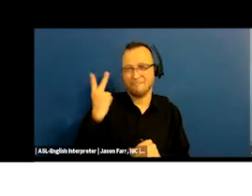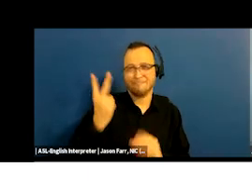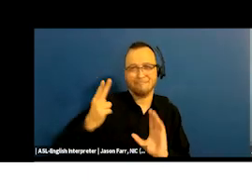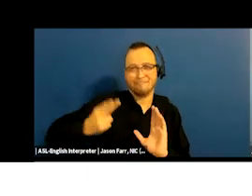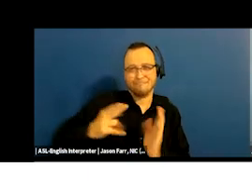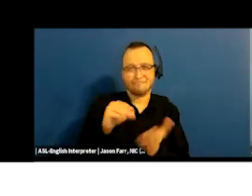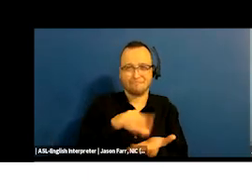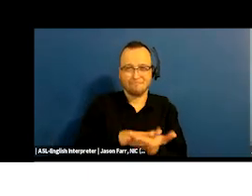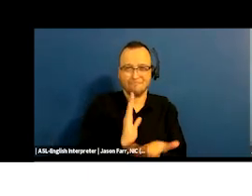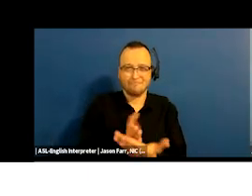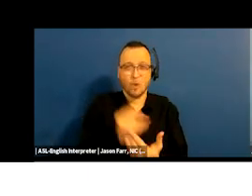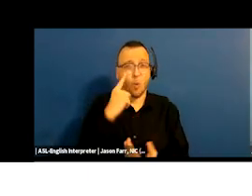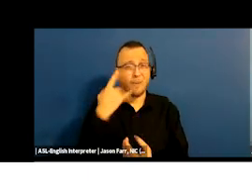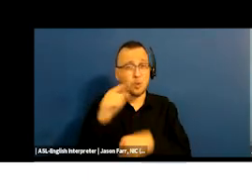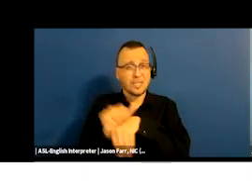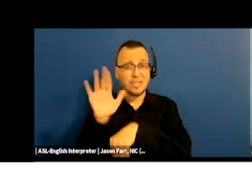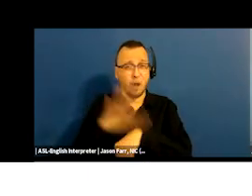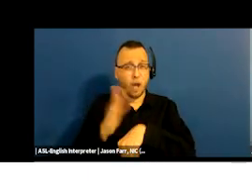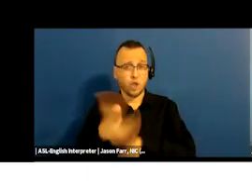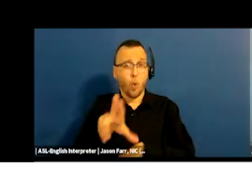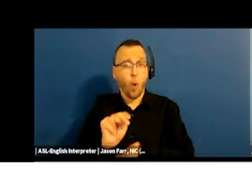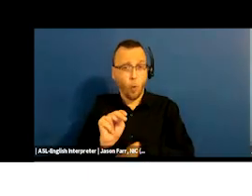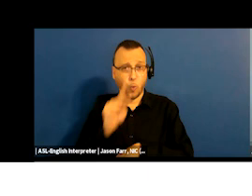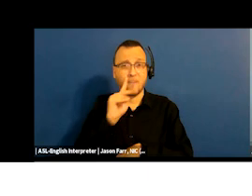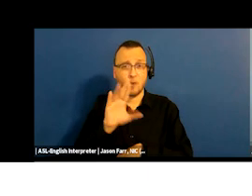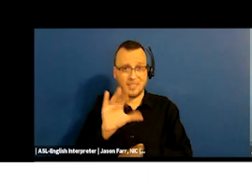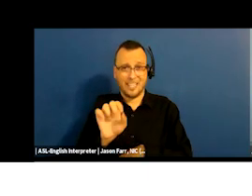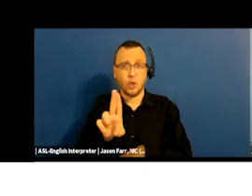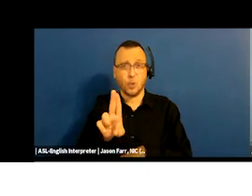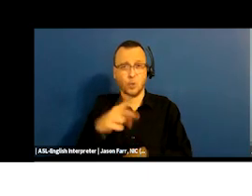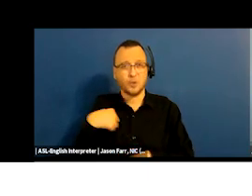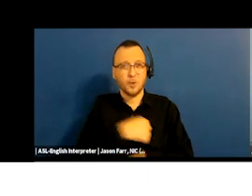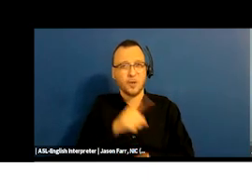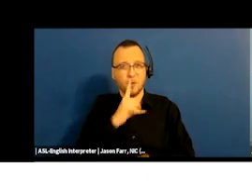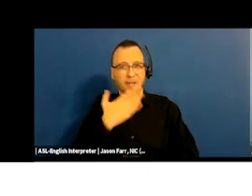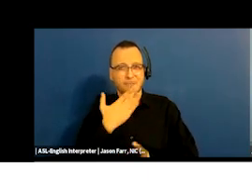So again, we have an evaluation available. Once you complete that,